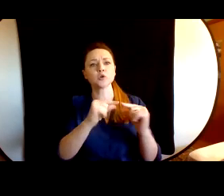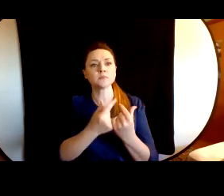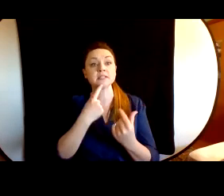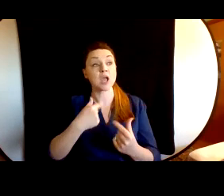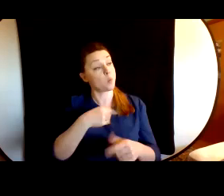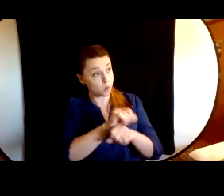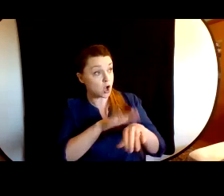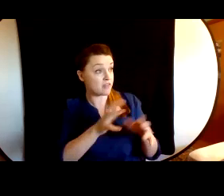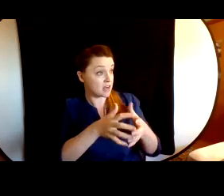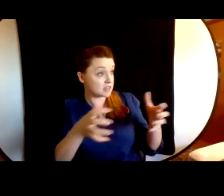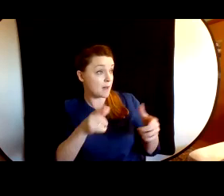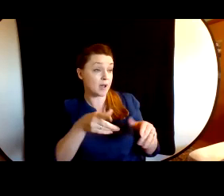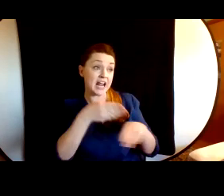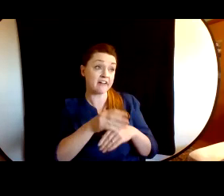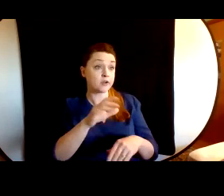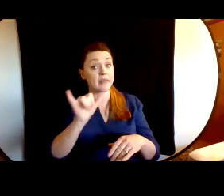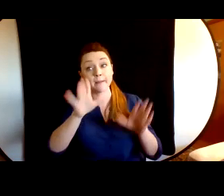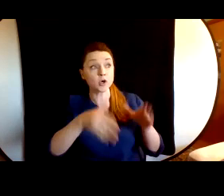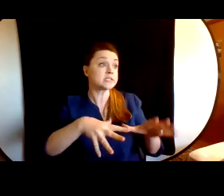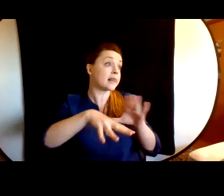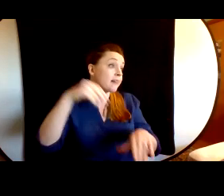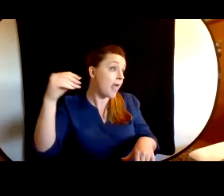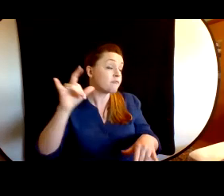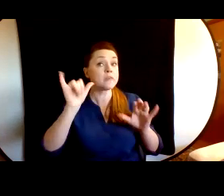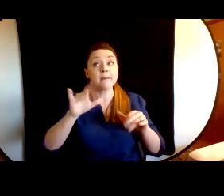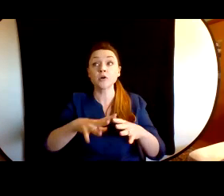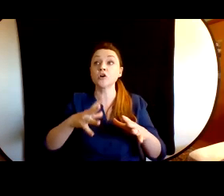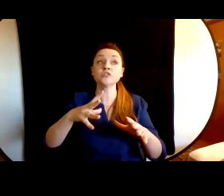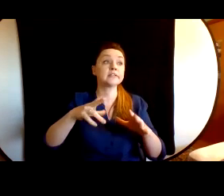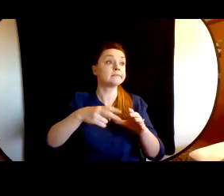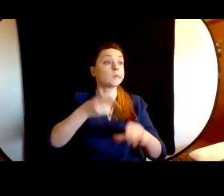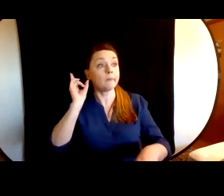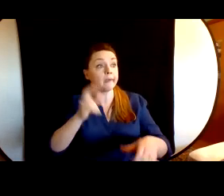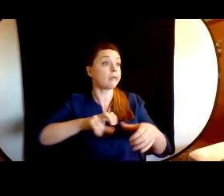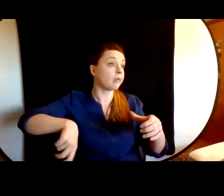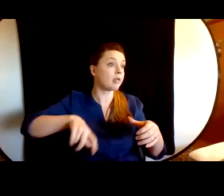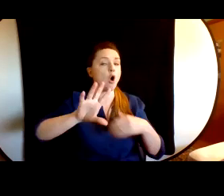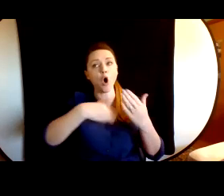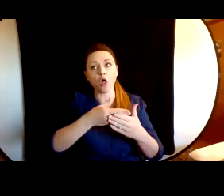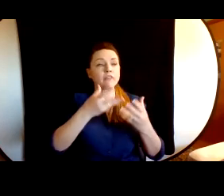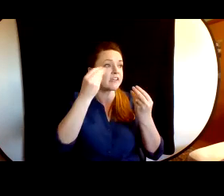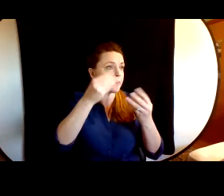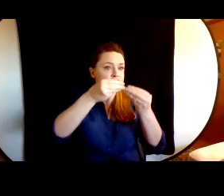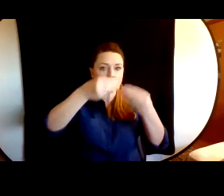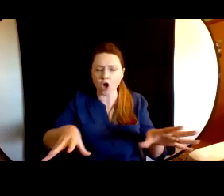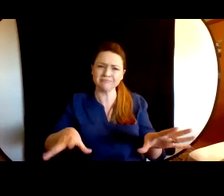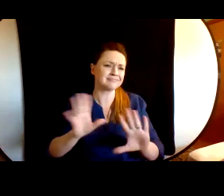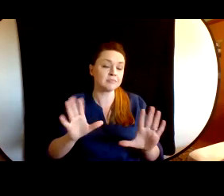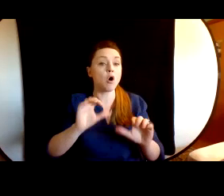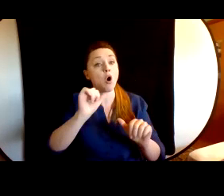but after Cheryl left or after David left, all of that information left with them. All of the different community programs that they put in place,